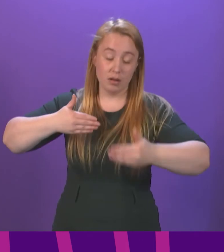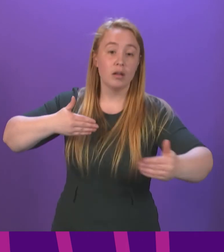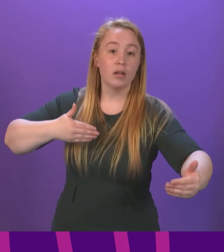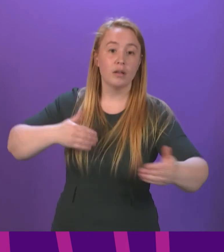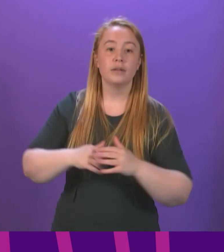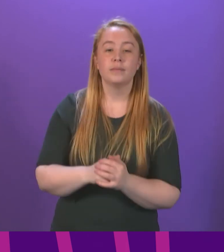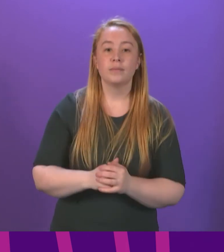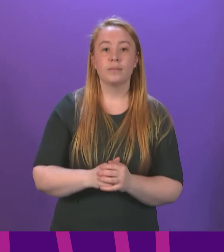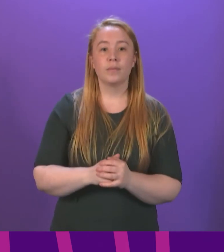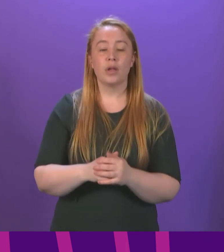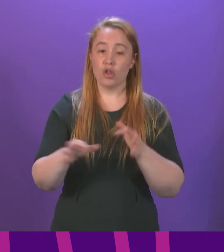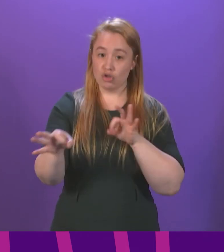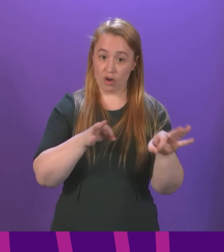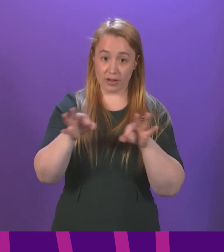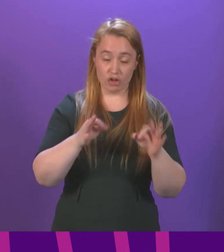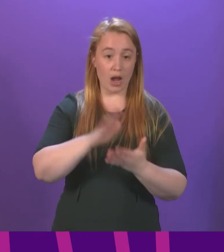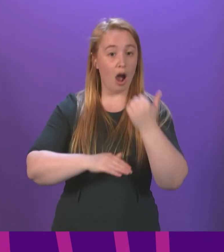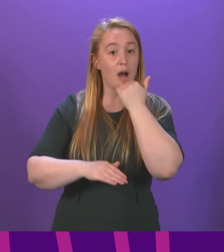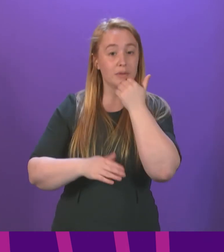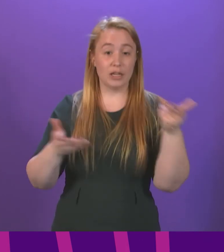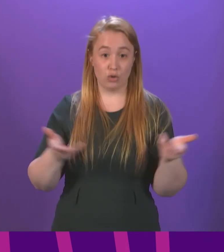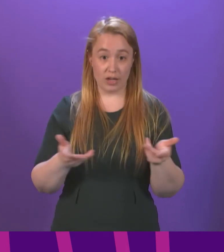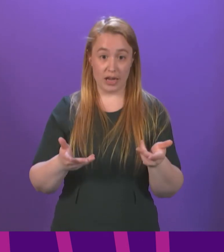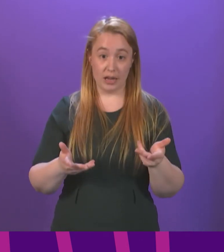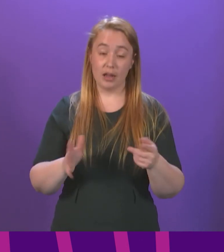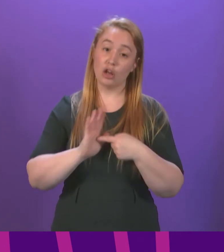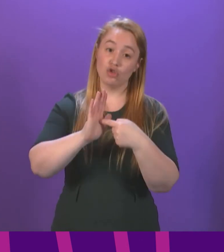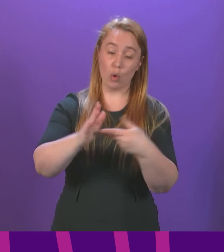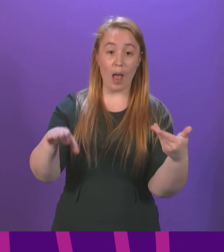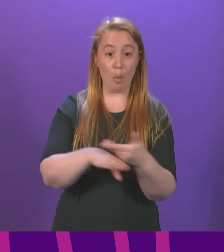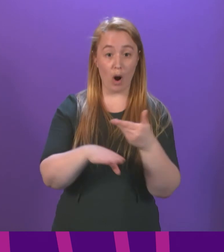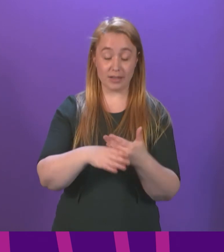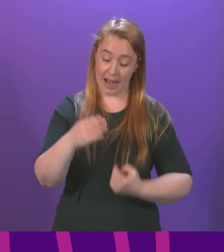As we have set out in our strategy update, work is also continuing on development of